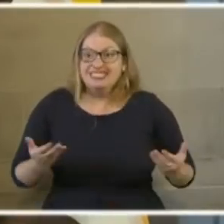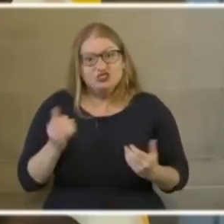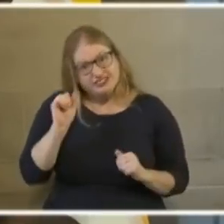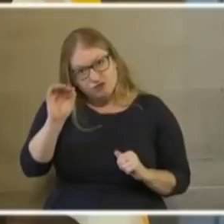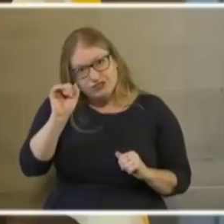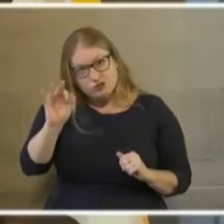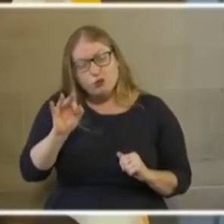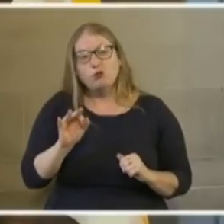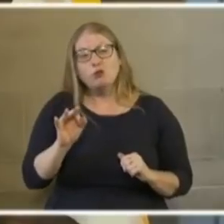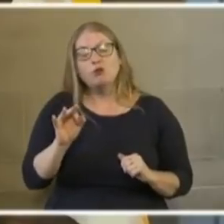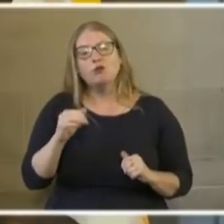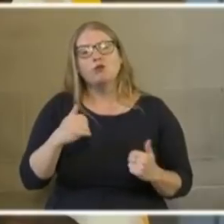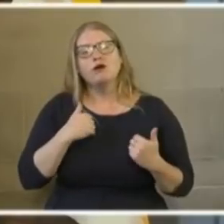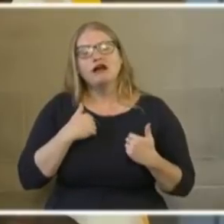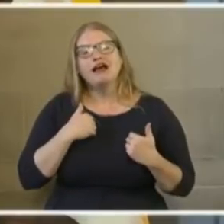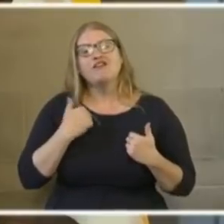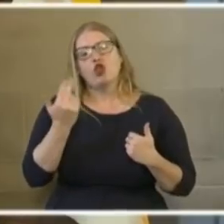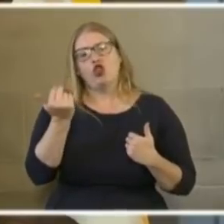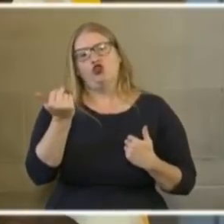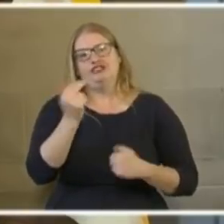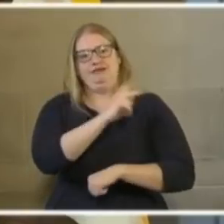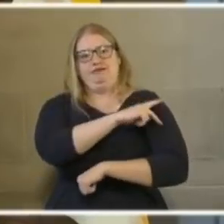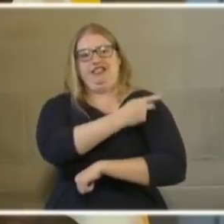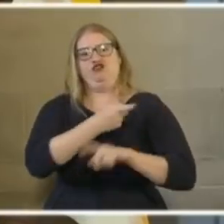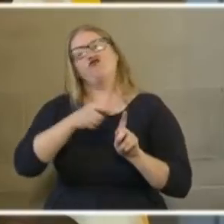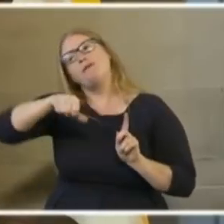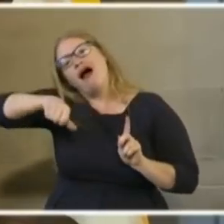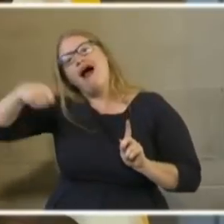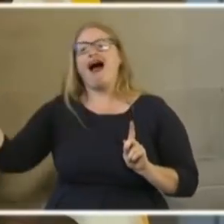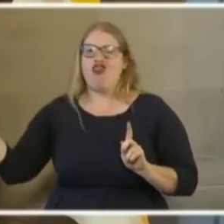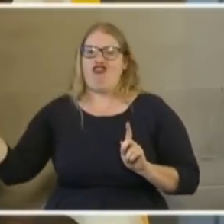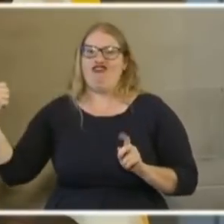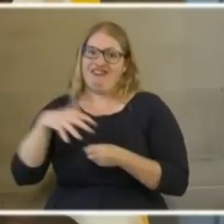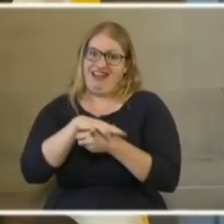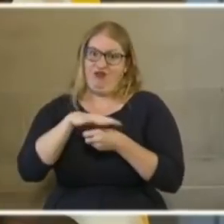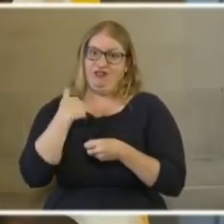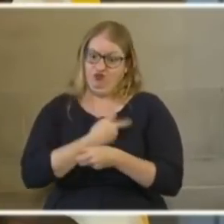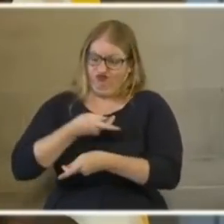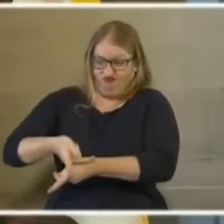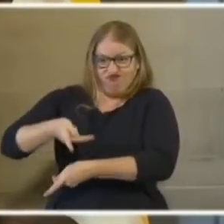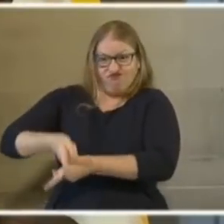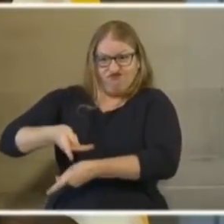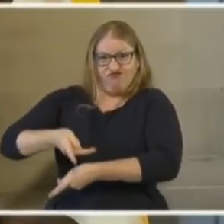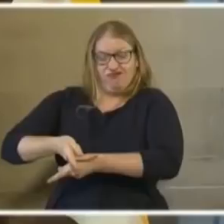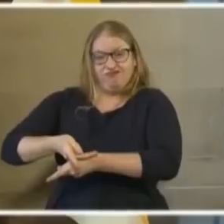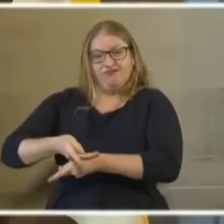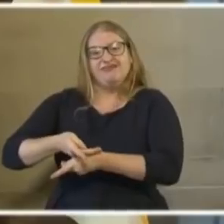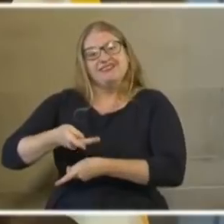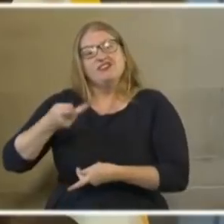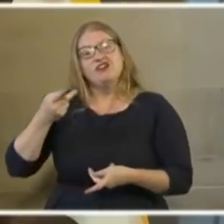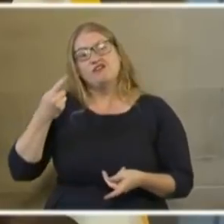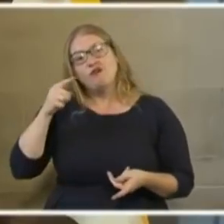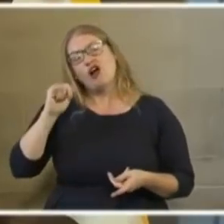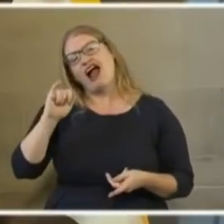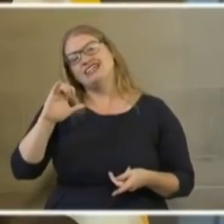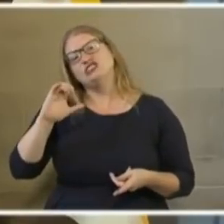HOSPITALS THERE ARE FULL AND PATIENTS ARE BEING TRANSFERRED TO OTHER COUNTIES RATE IN FACT, HERE IN TAMPA CISCO, WE HAVE 13